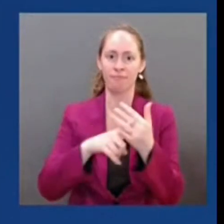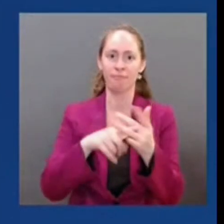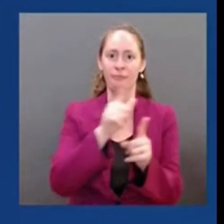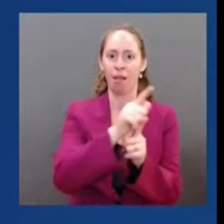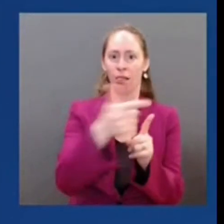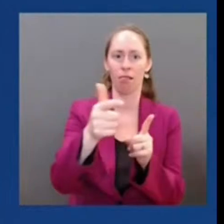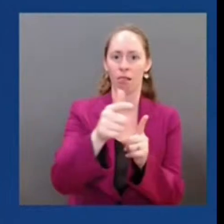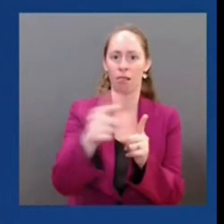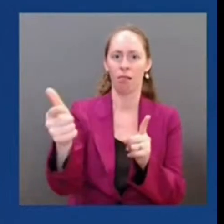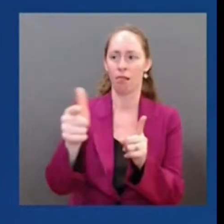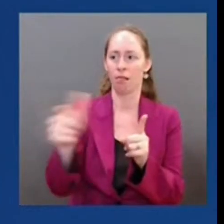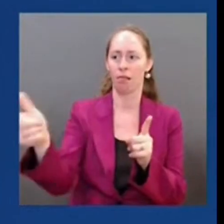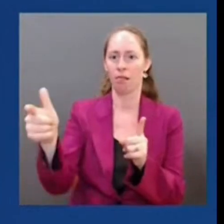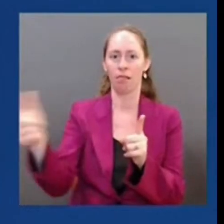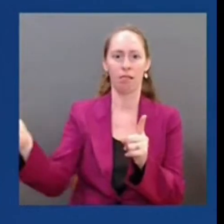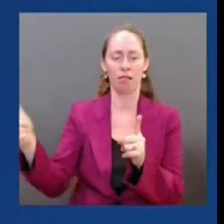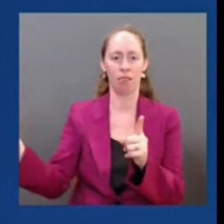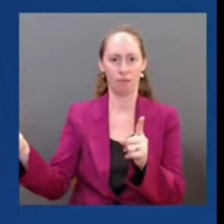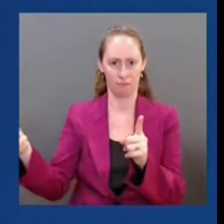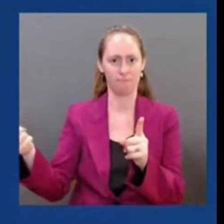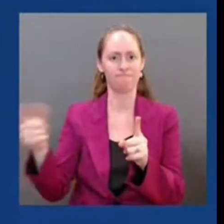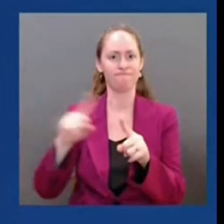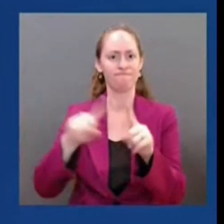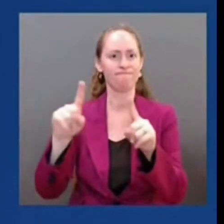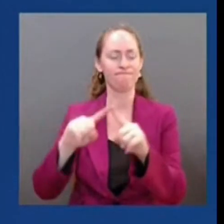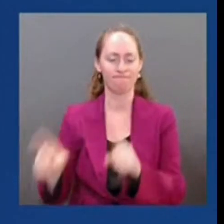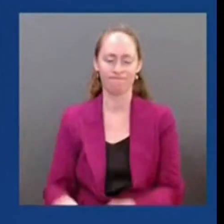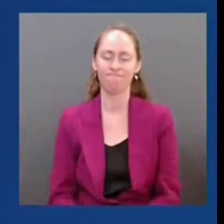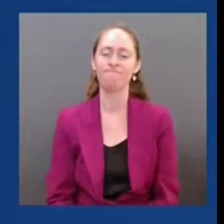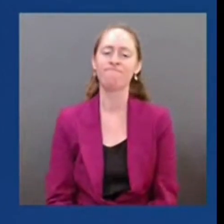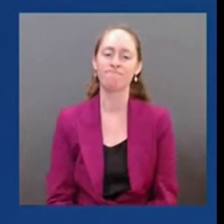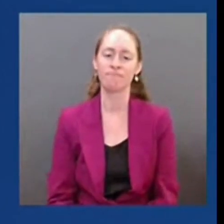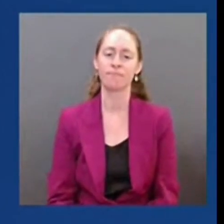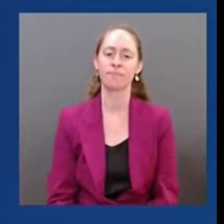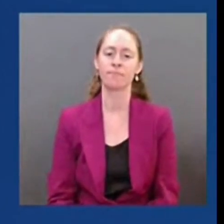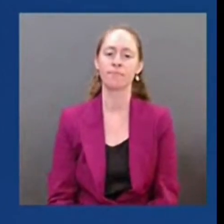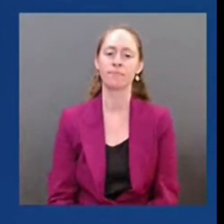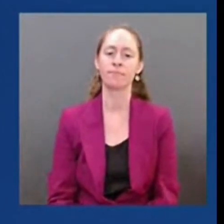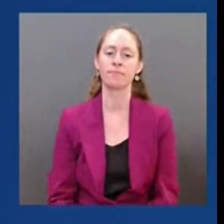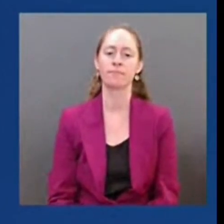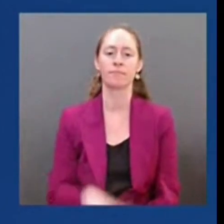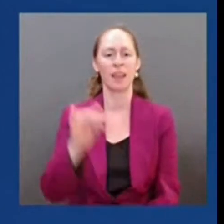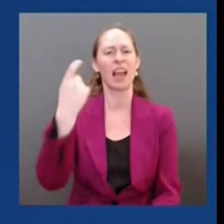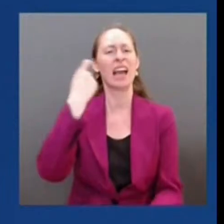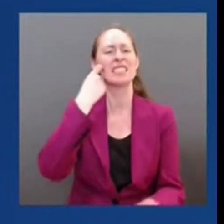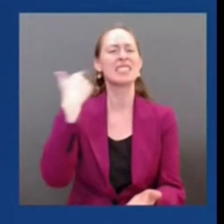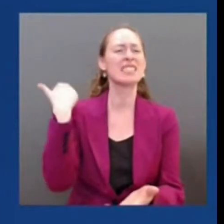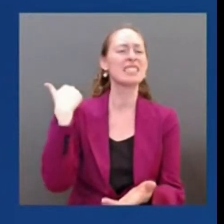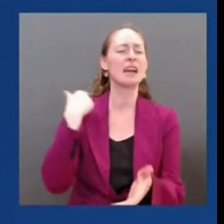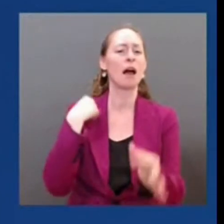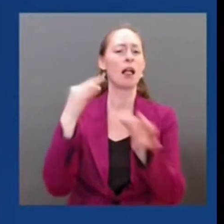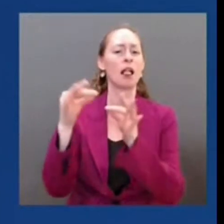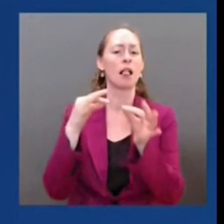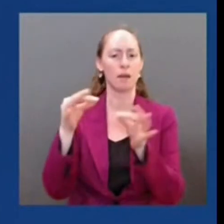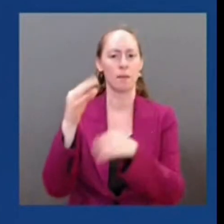NEXT ONE AND NEXT ONE. AND AS YOU GO TO THE FAR RIGHT,